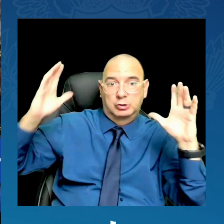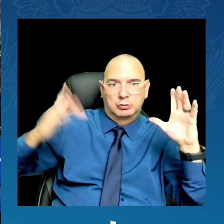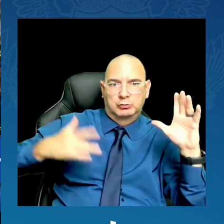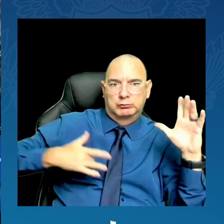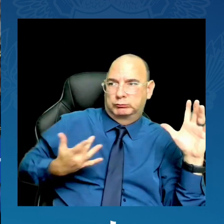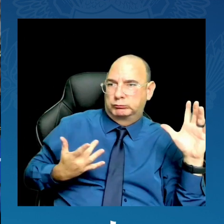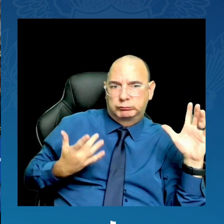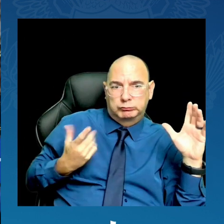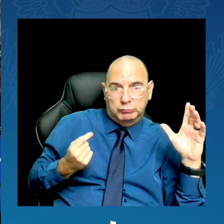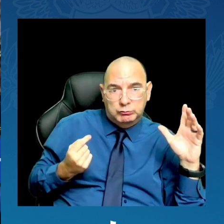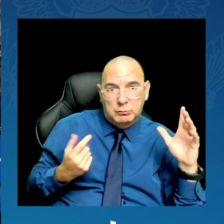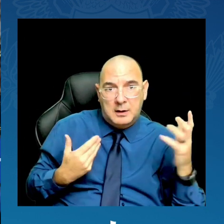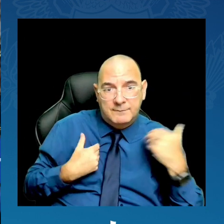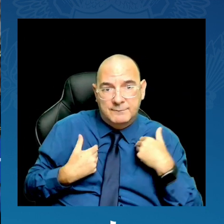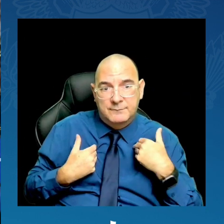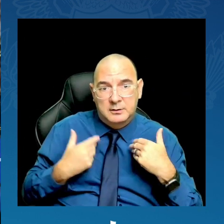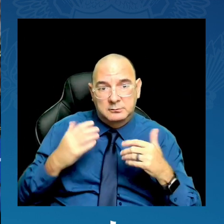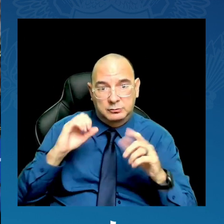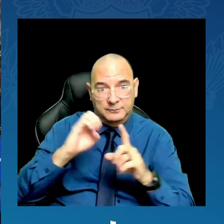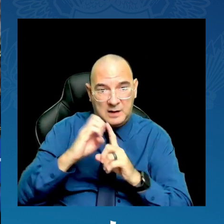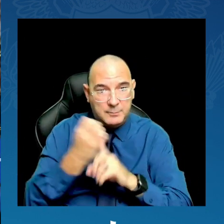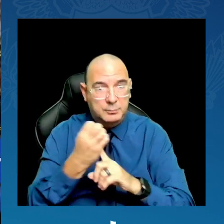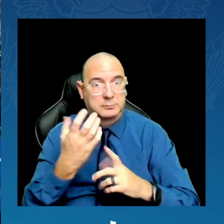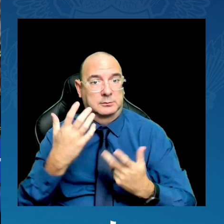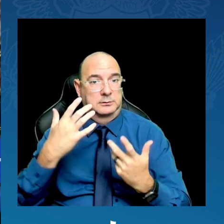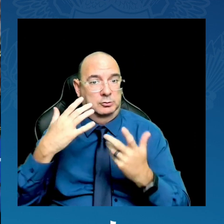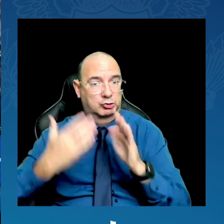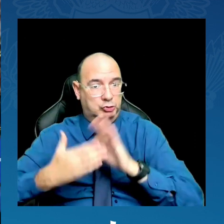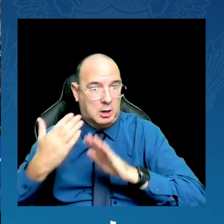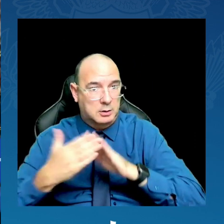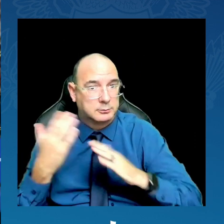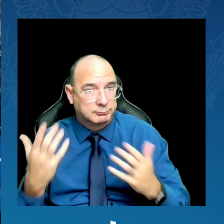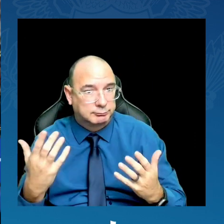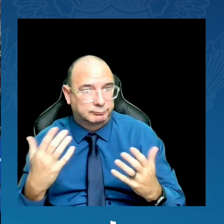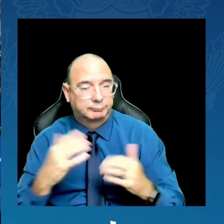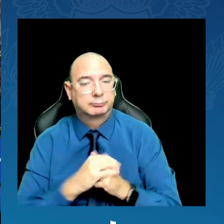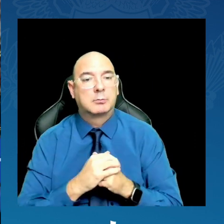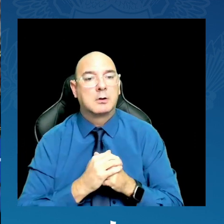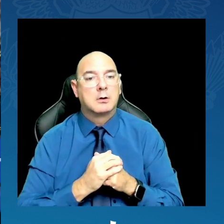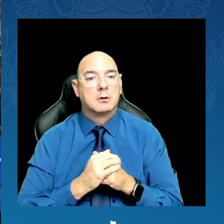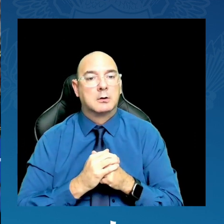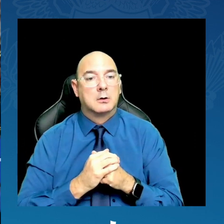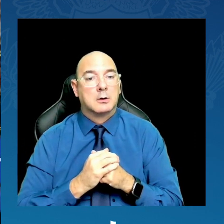in which to operate. Our forward looking approach should clarify the regulatory structure